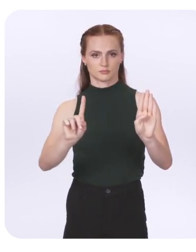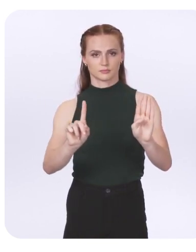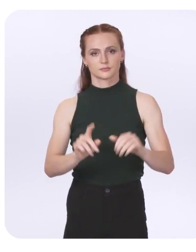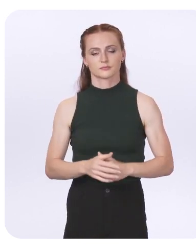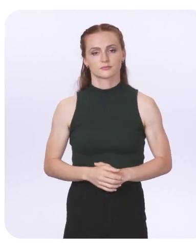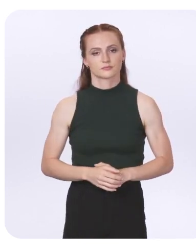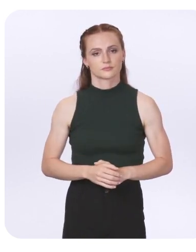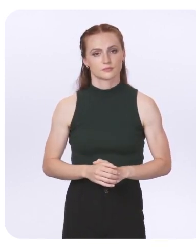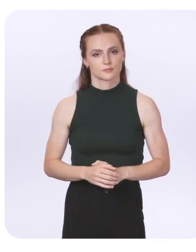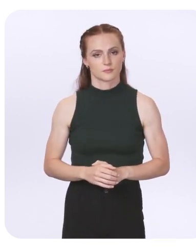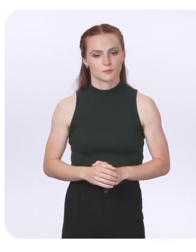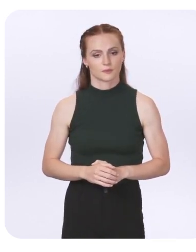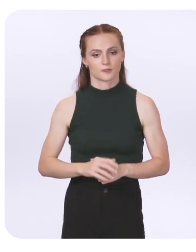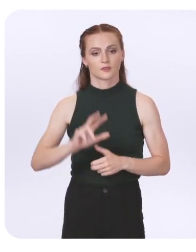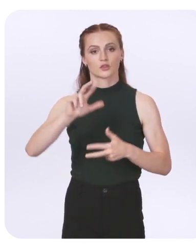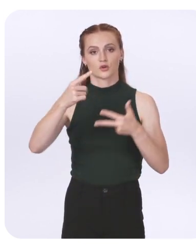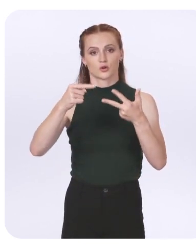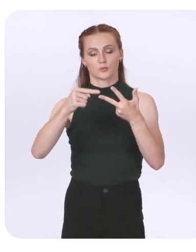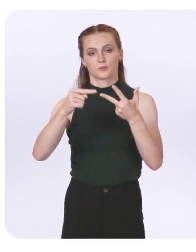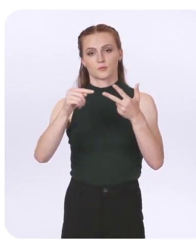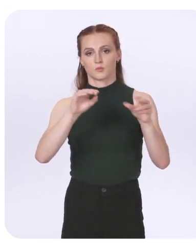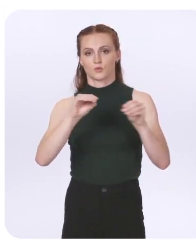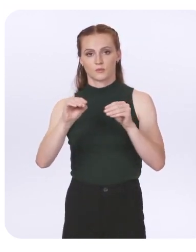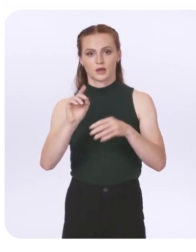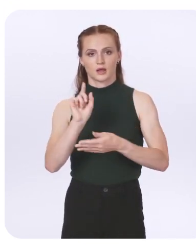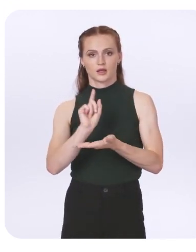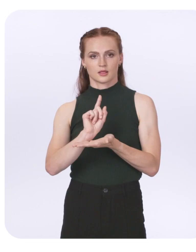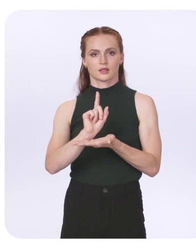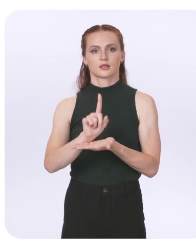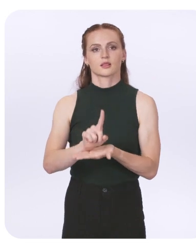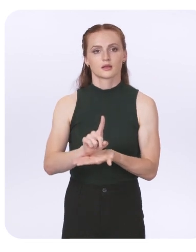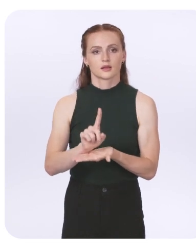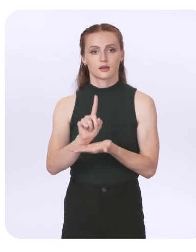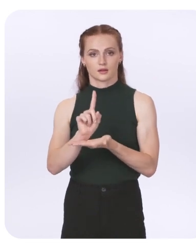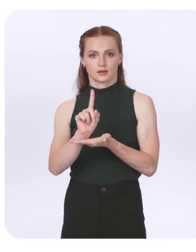The third movement we added is leaning and this ended up being a subtle